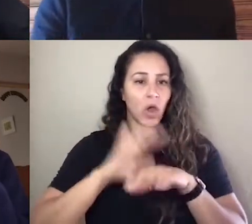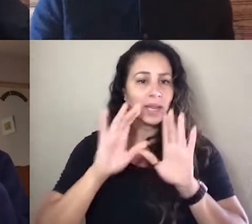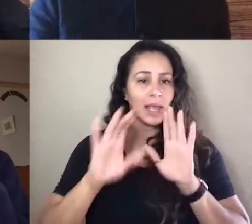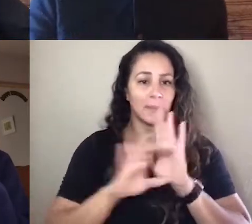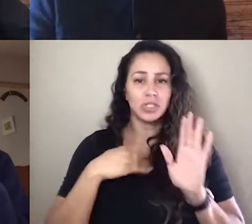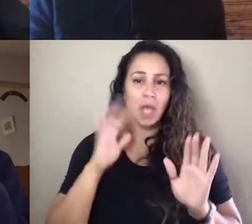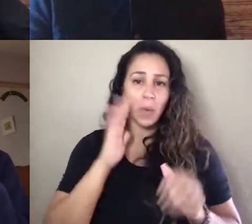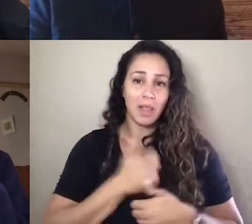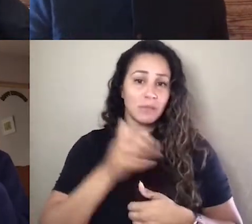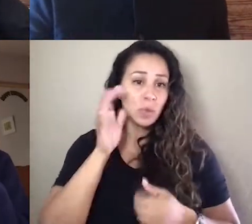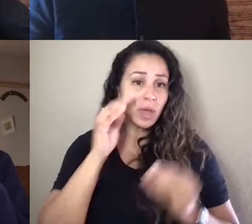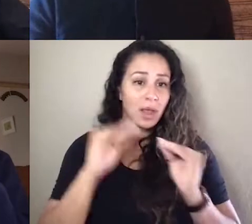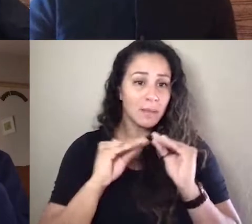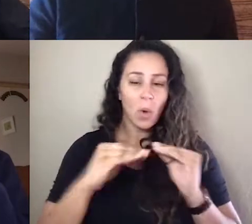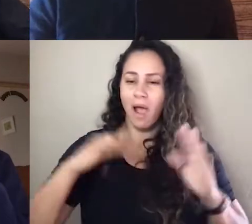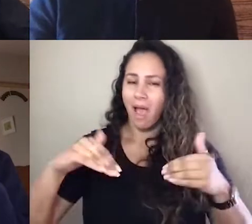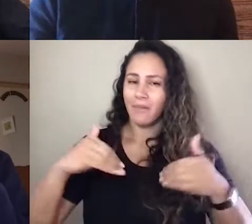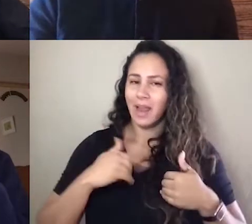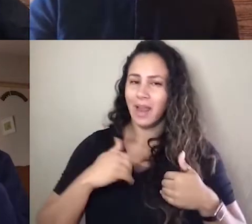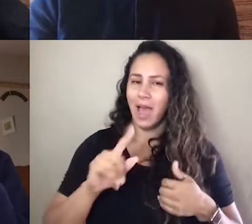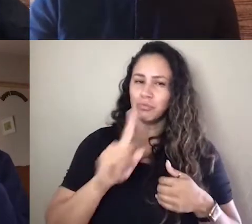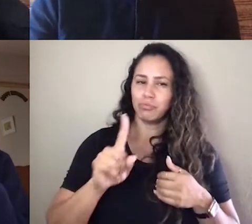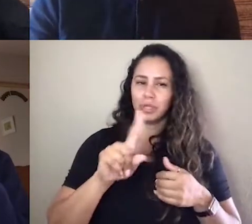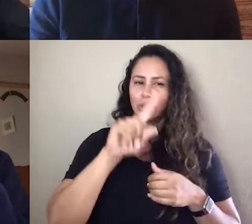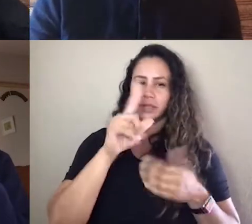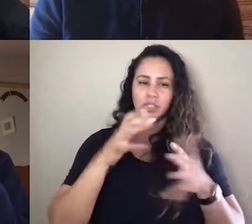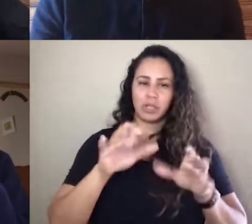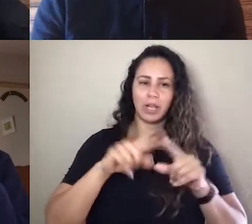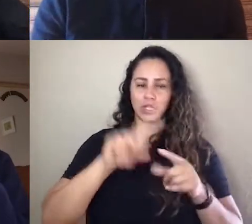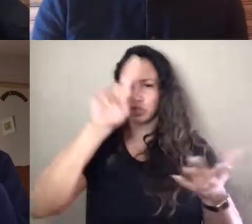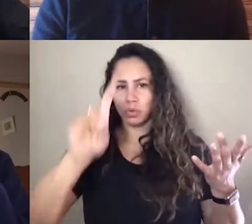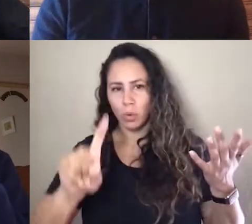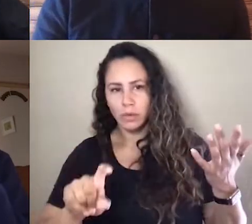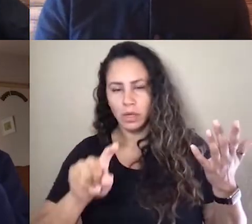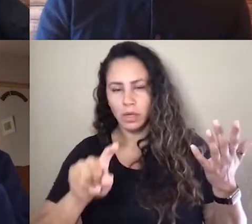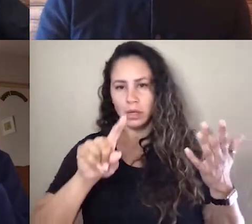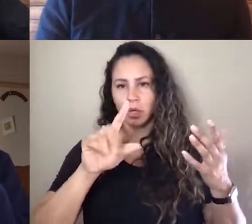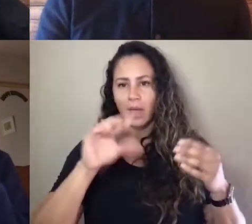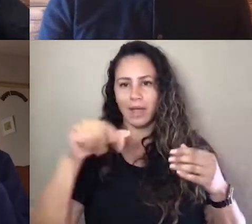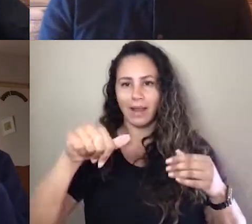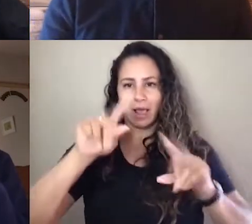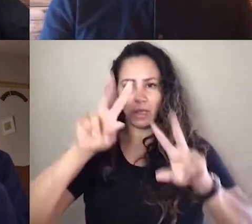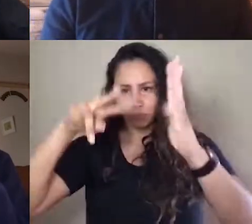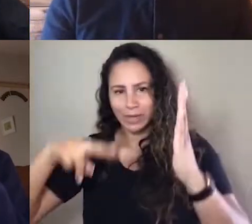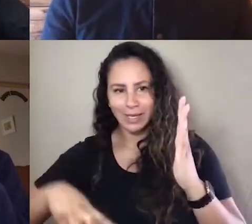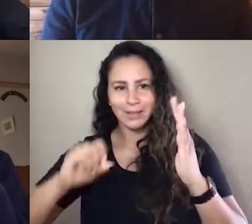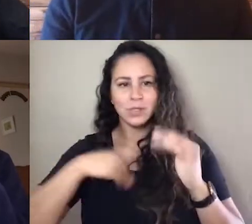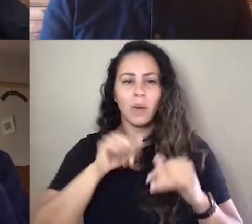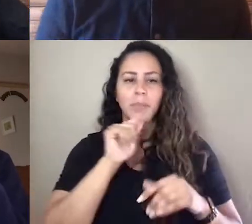AND I HAVEN'T HAD A CHANCE TO READ THROUGH THE Q & A, DON'T KNOW EXACTLY WHAT PEOPLE ARE ASKING.